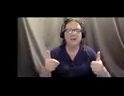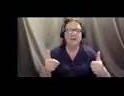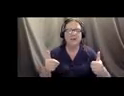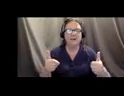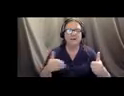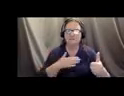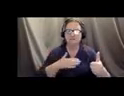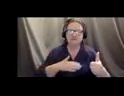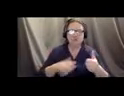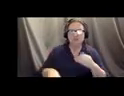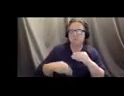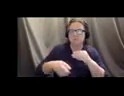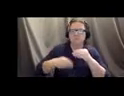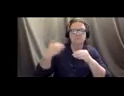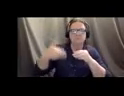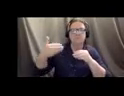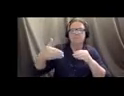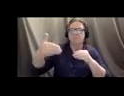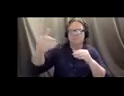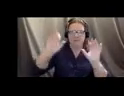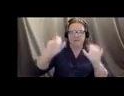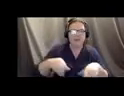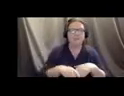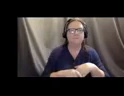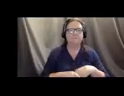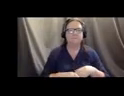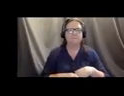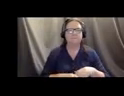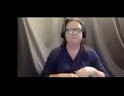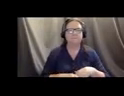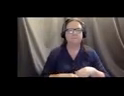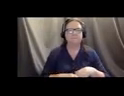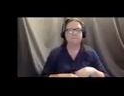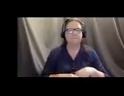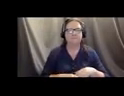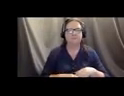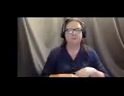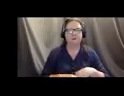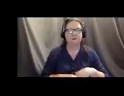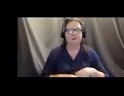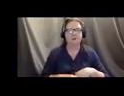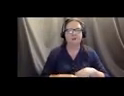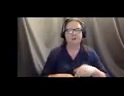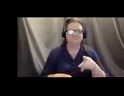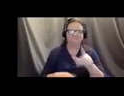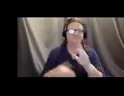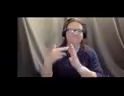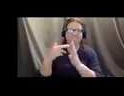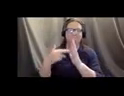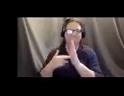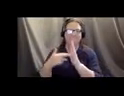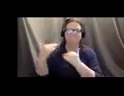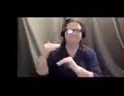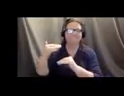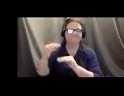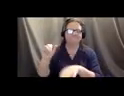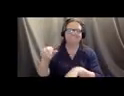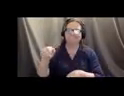Please feel free to add anything else. Regulatory limitations -- Mm-hmm. That's similar.